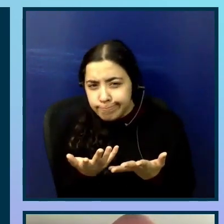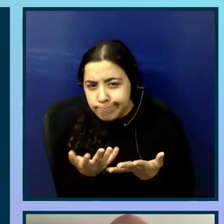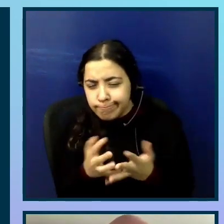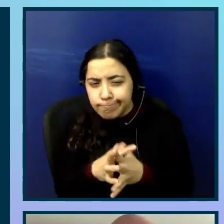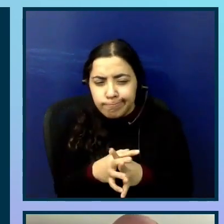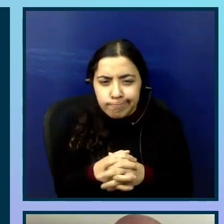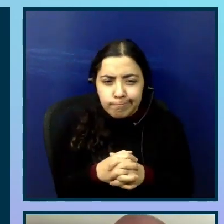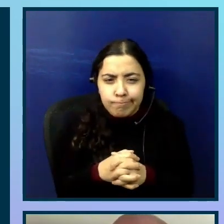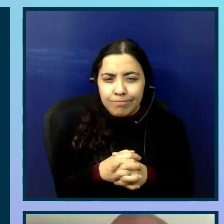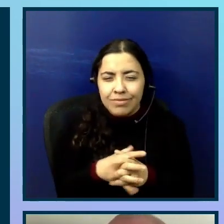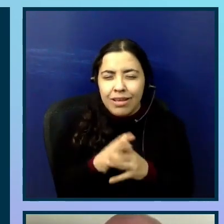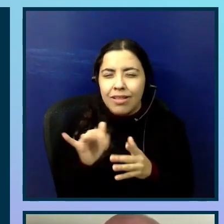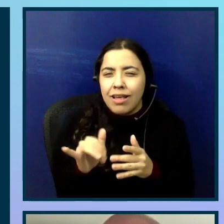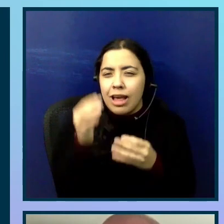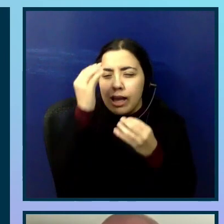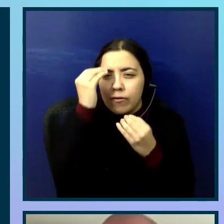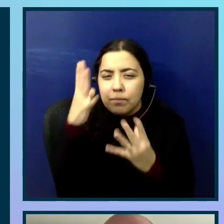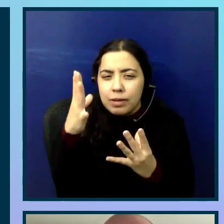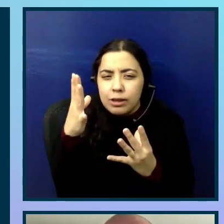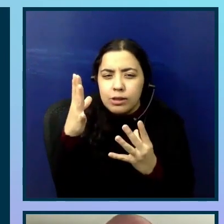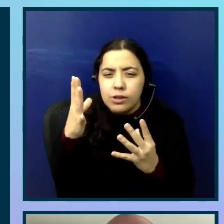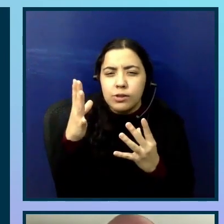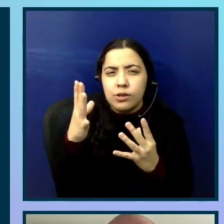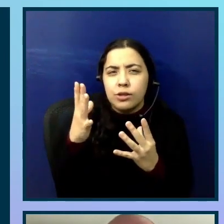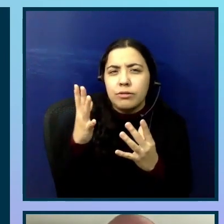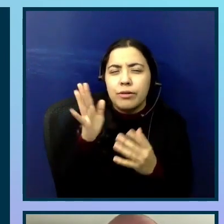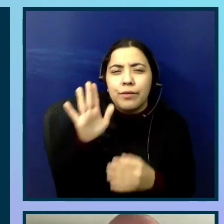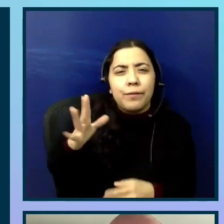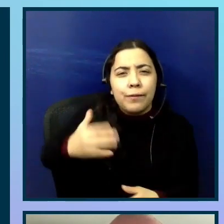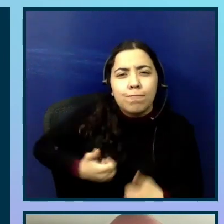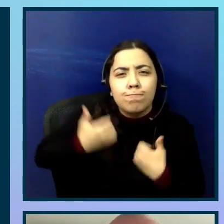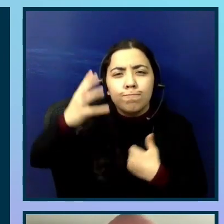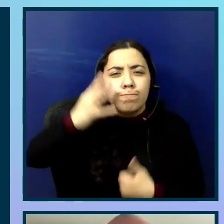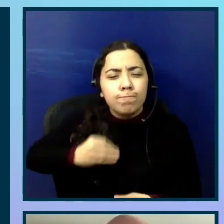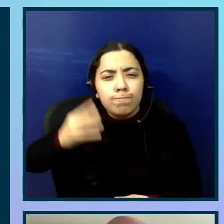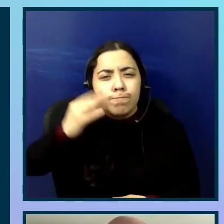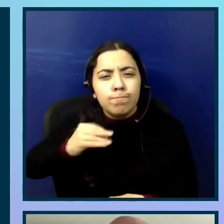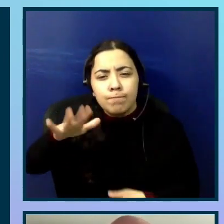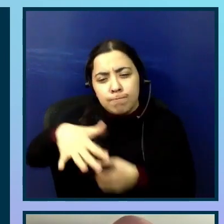that data, and thinking more about lived experiences rather than demographics, then you start thinking